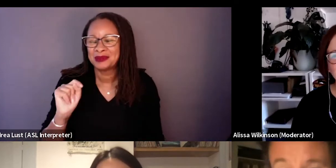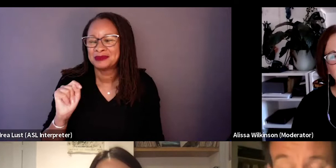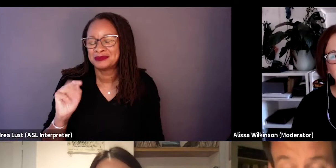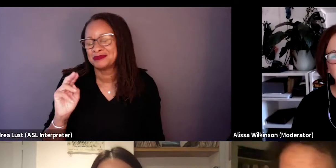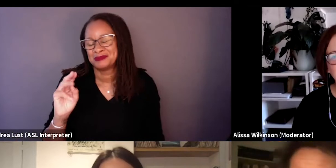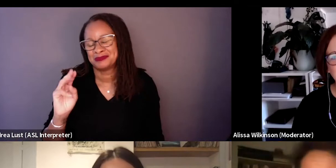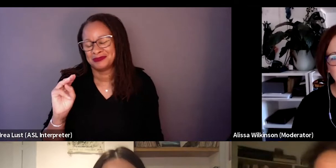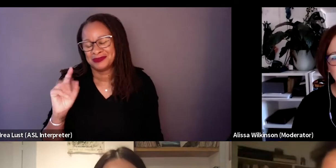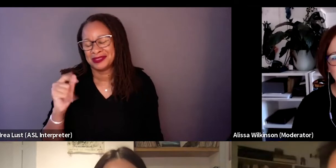it's, it's challenging.